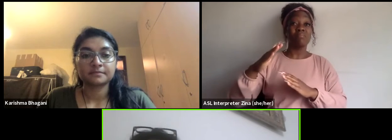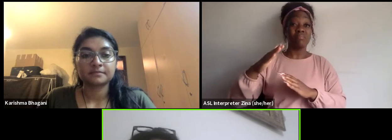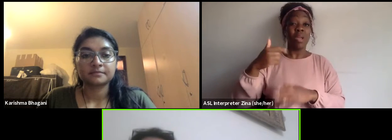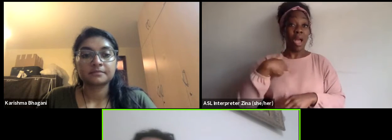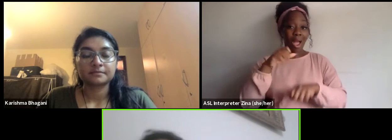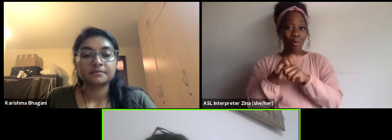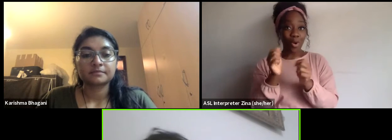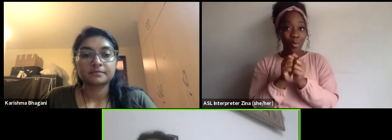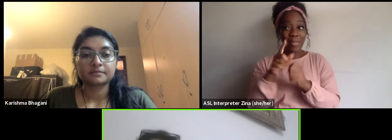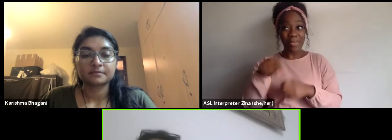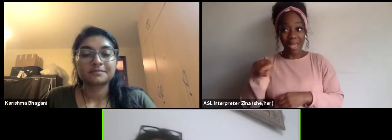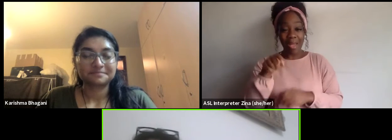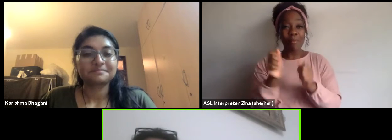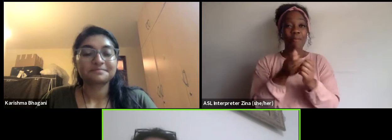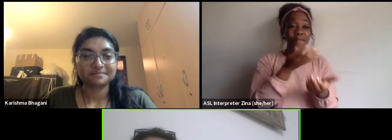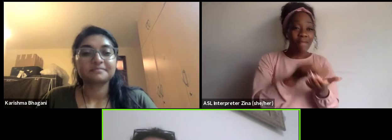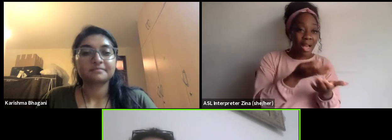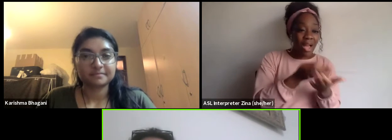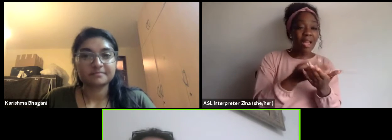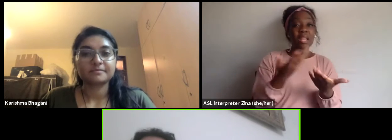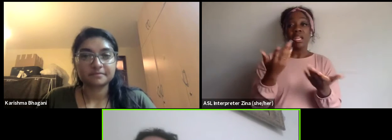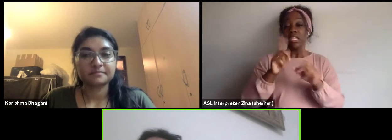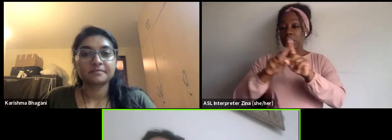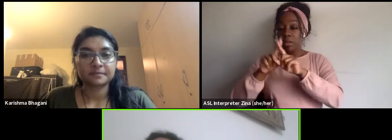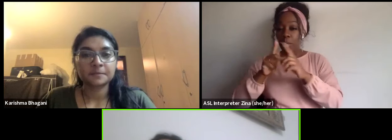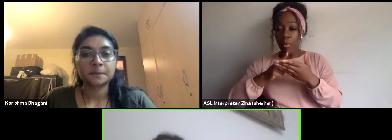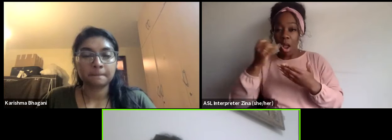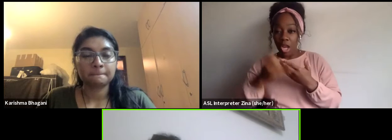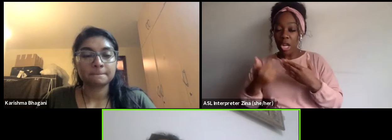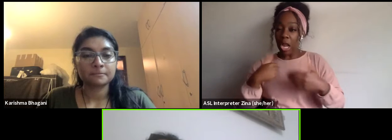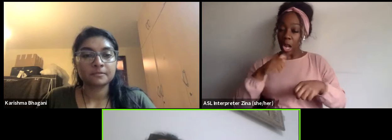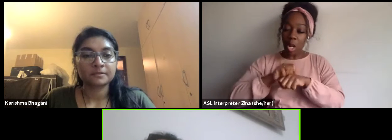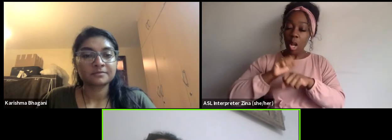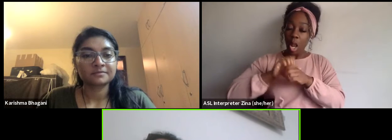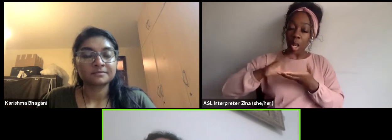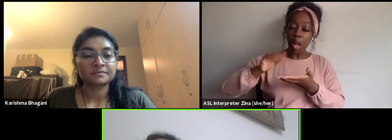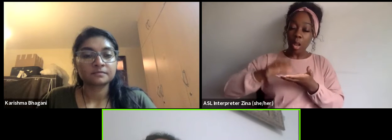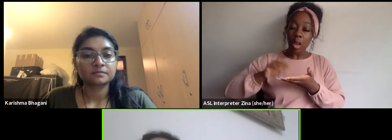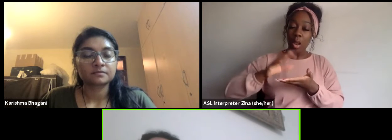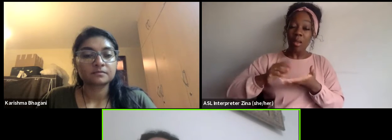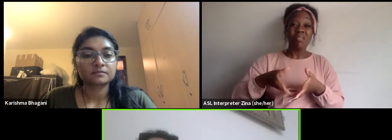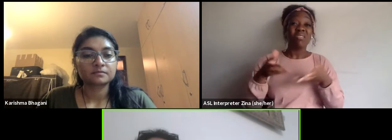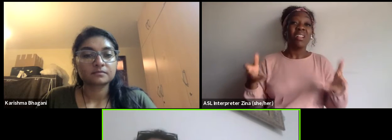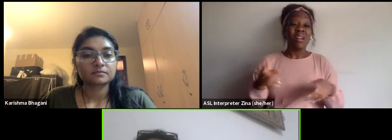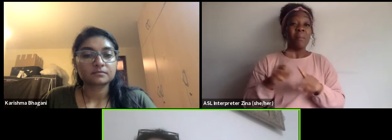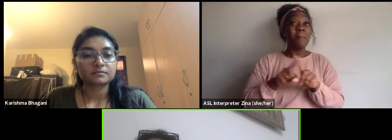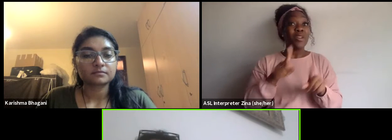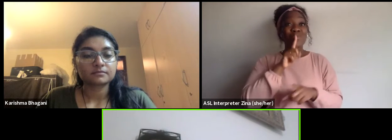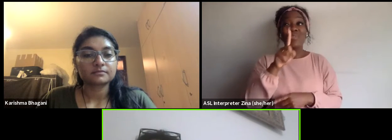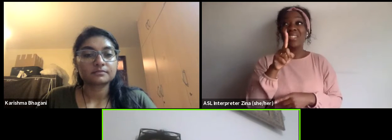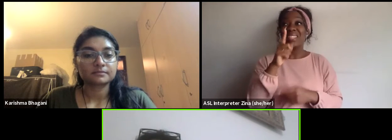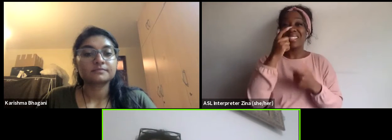so I learned as much as they could, and the funny is there is a really nice stuff. I have a really amazing memories with the EU